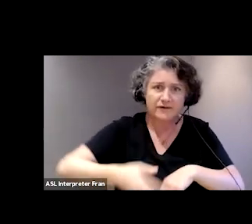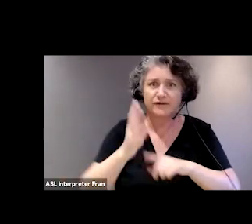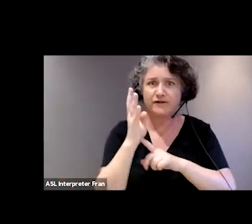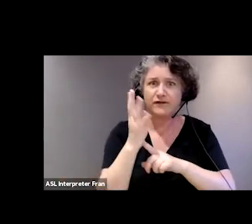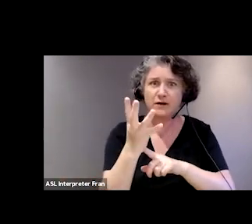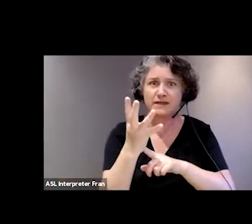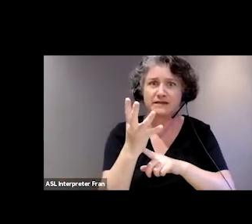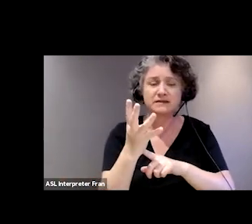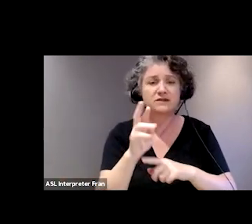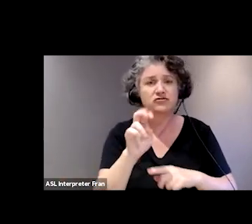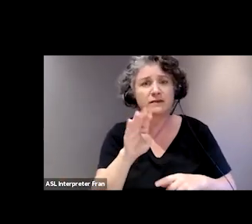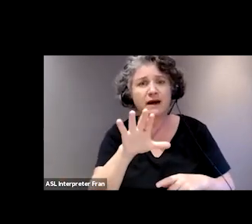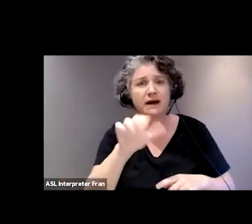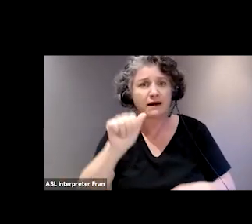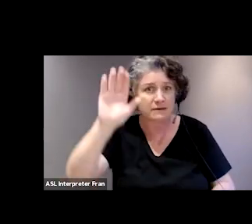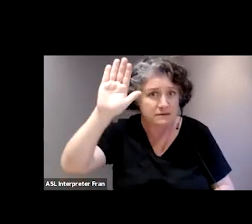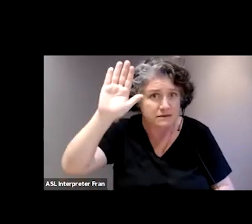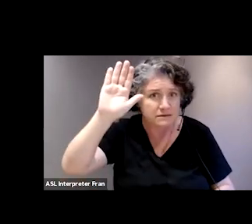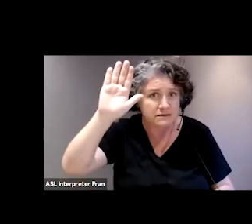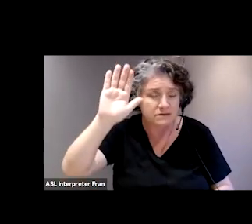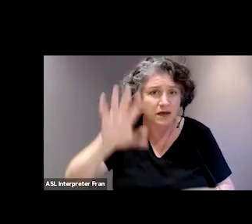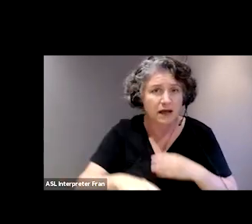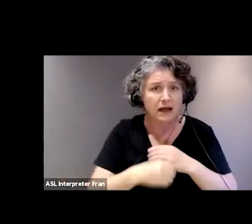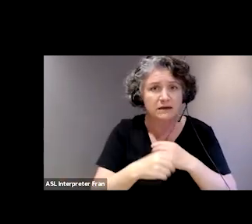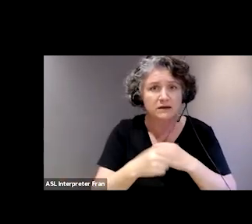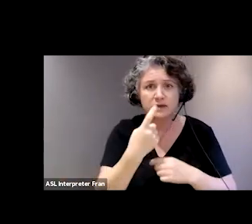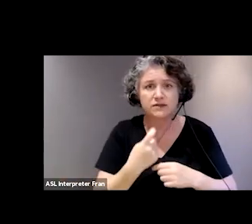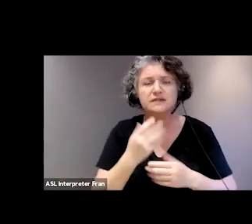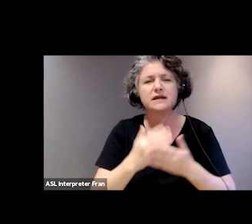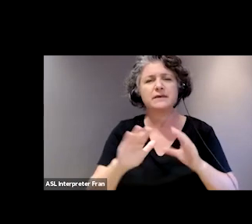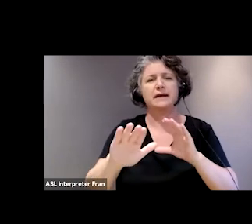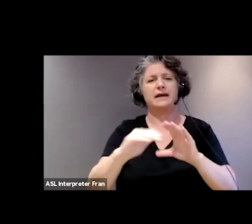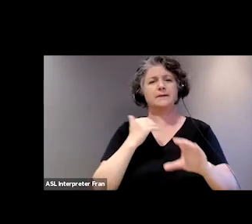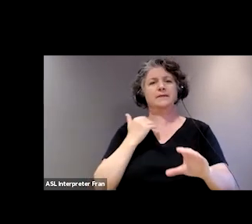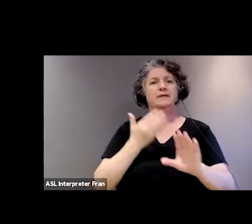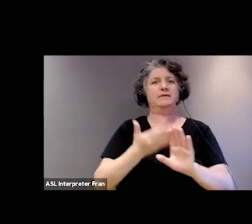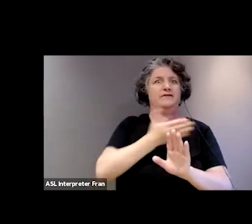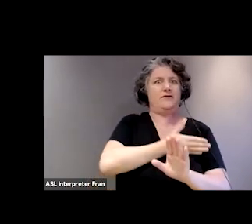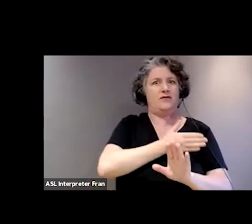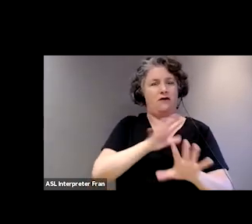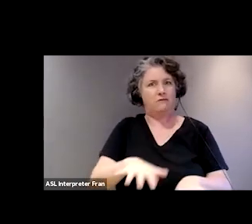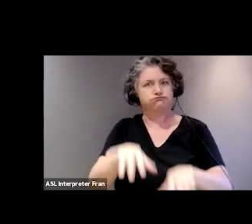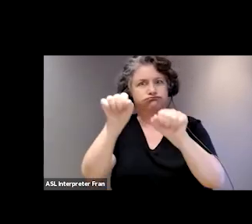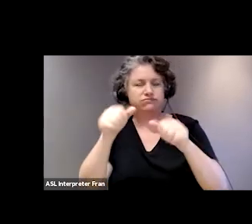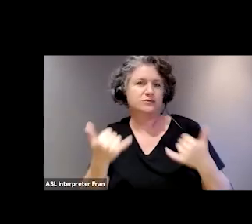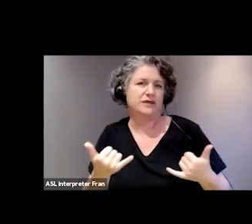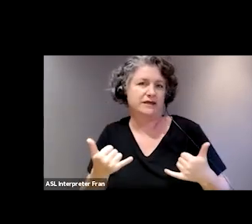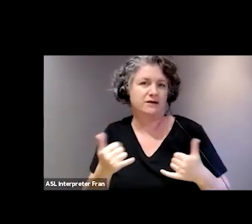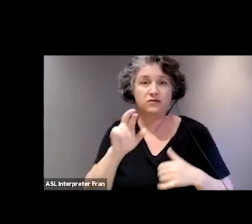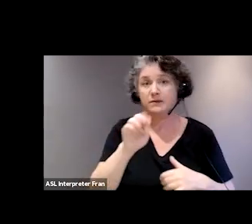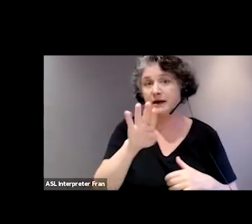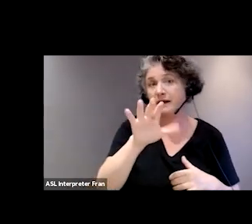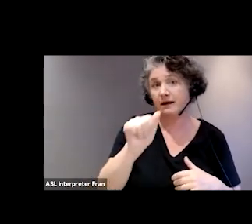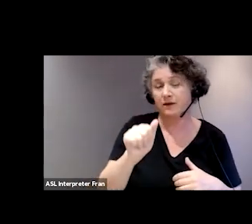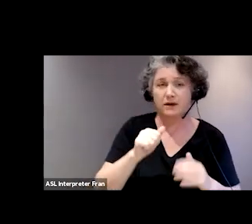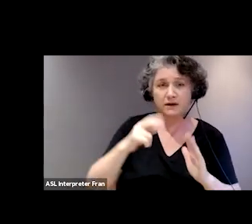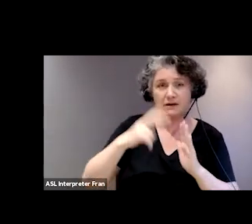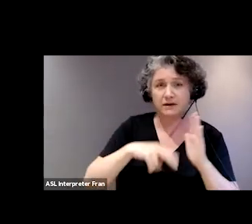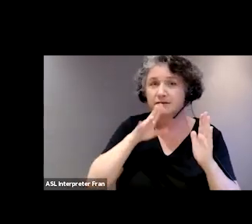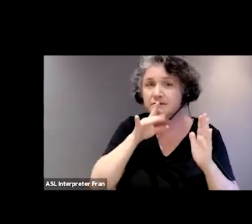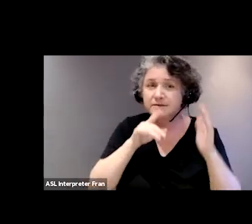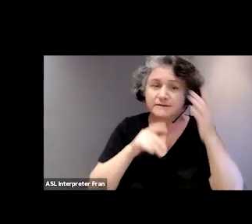been a huge issue for a significant amount of time.